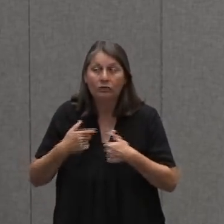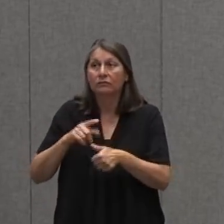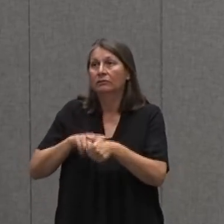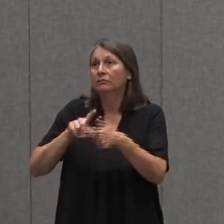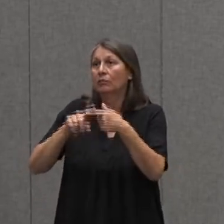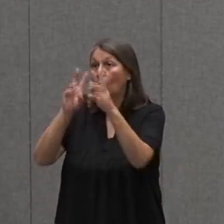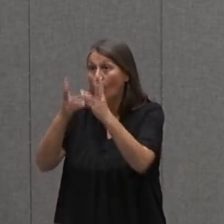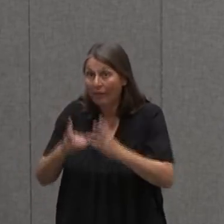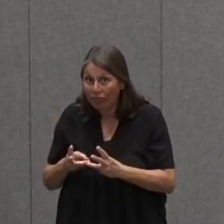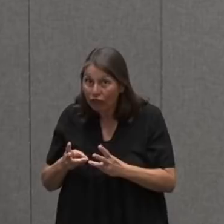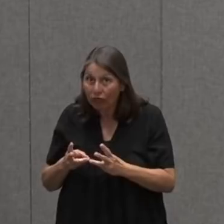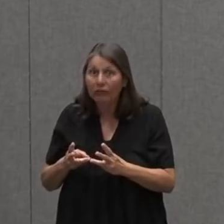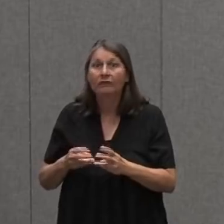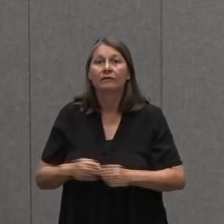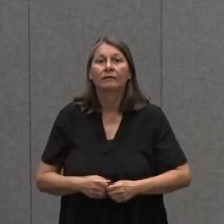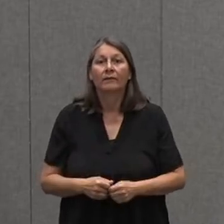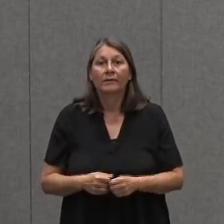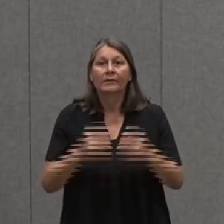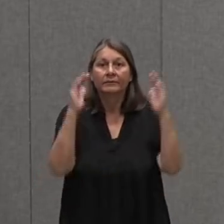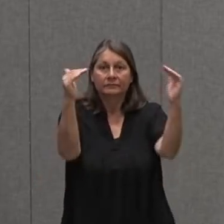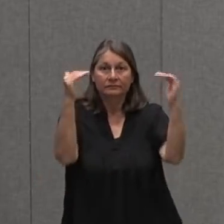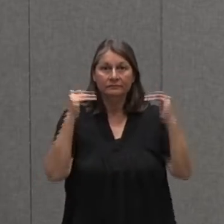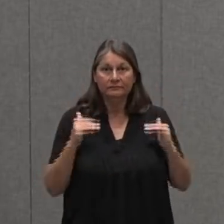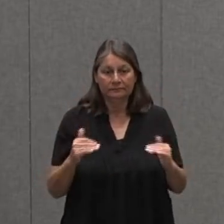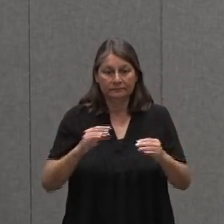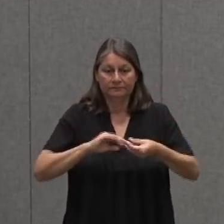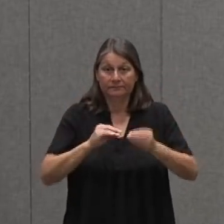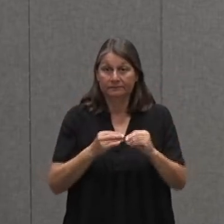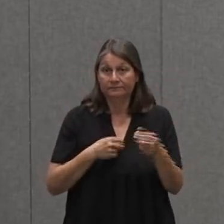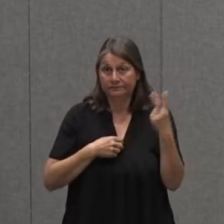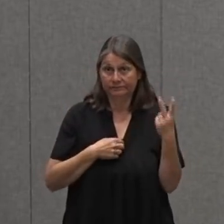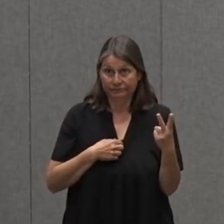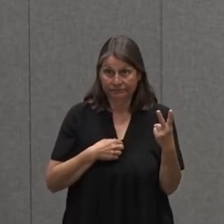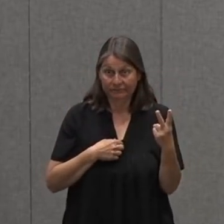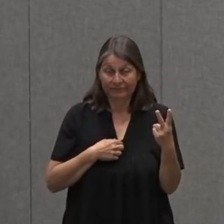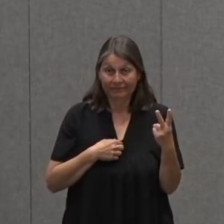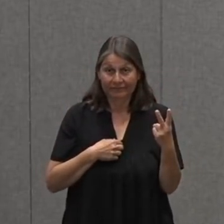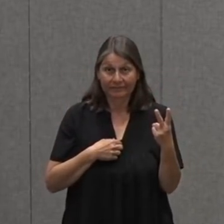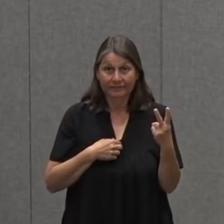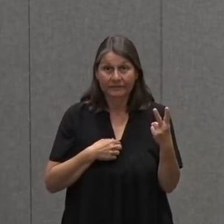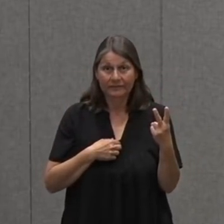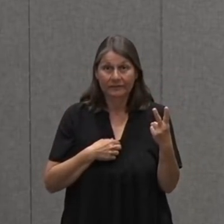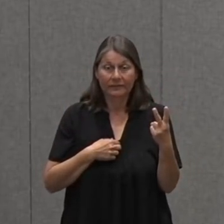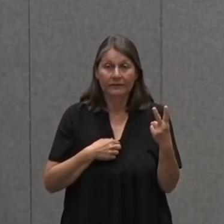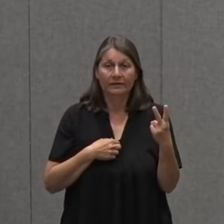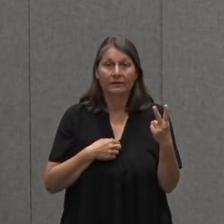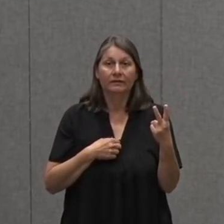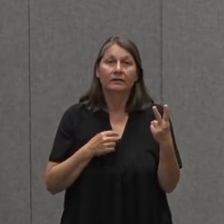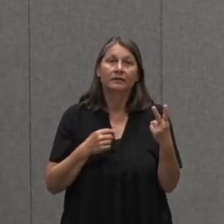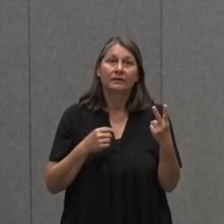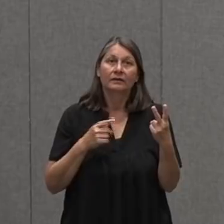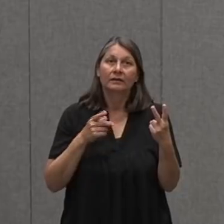Which brings us to our next area that we talked about maybe doing a report on, which would just be